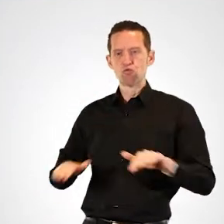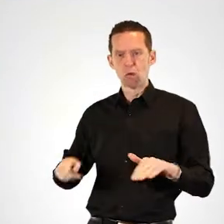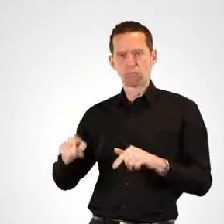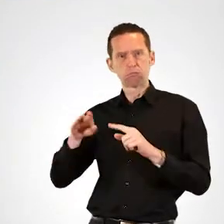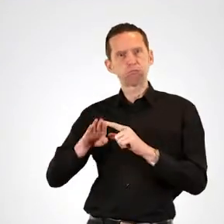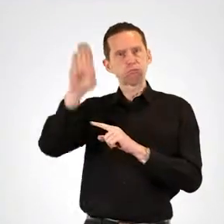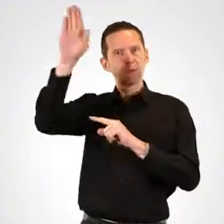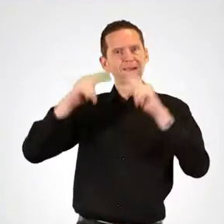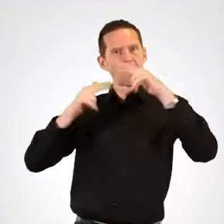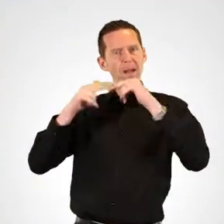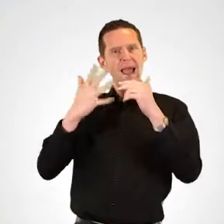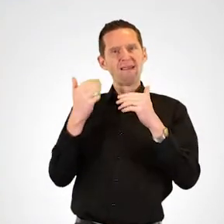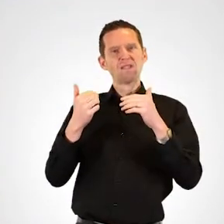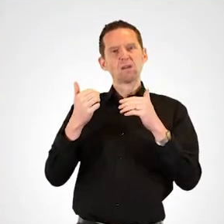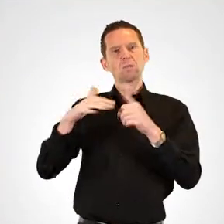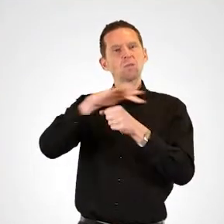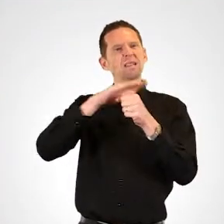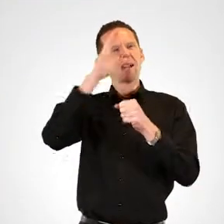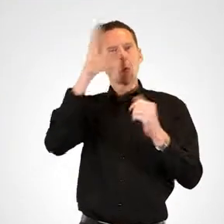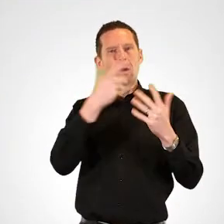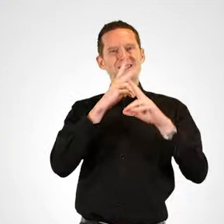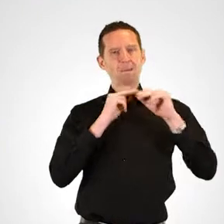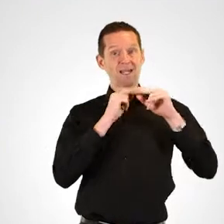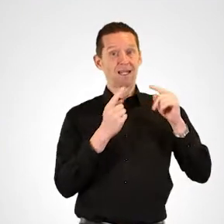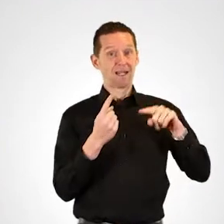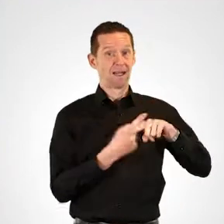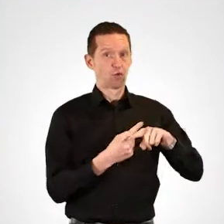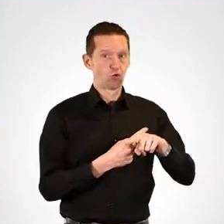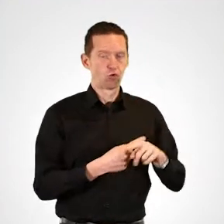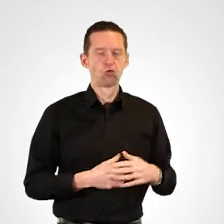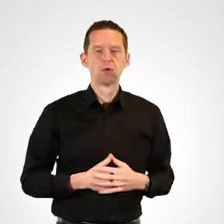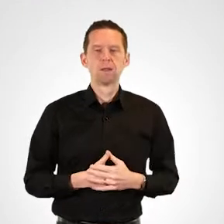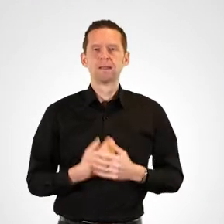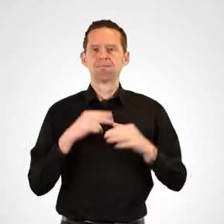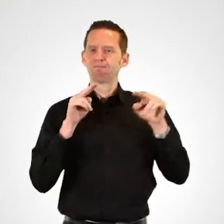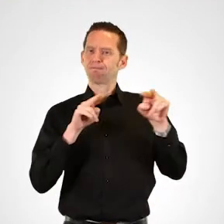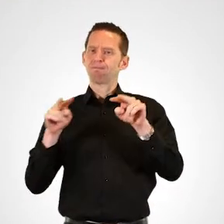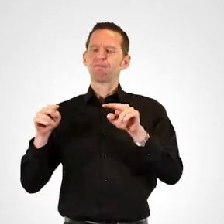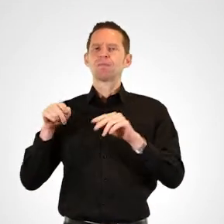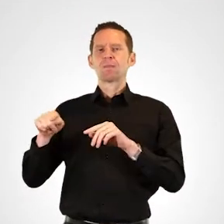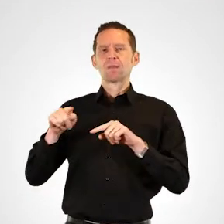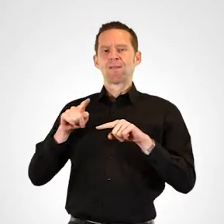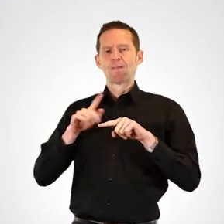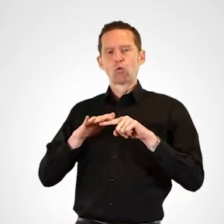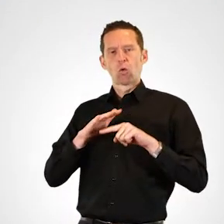across countries that speak English where we find that phonological sensitivity abilities